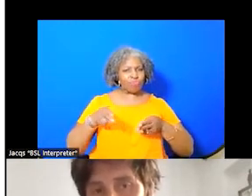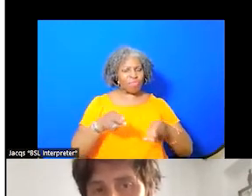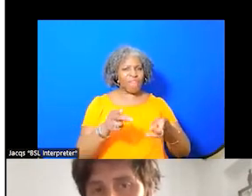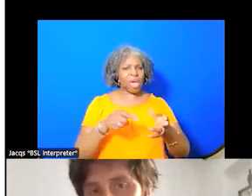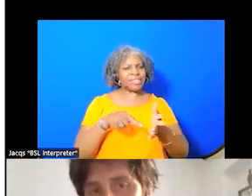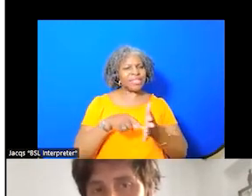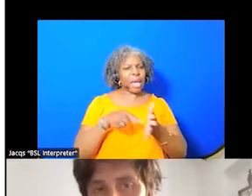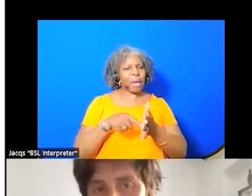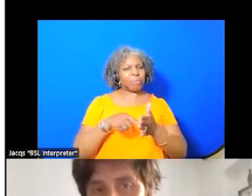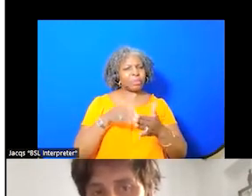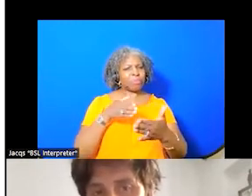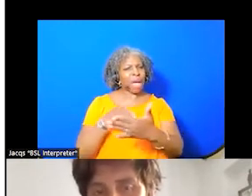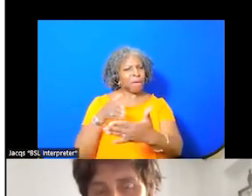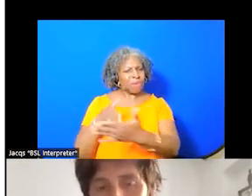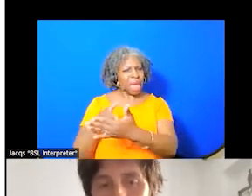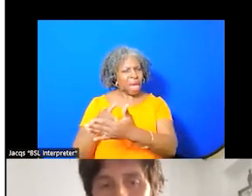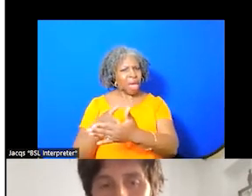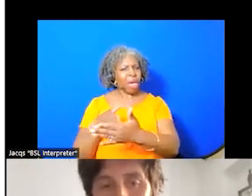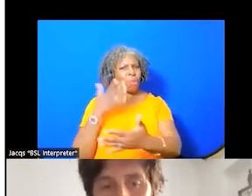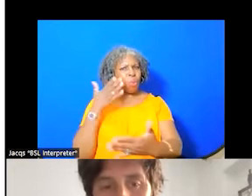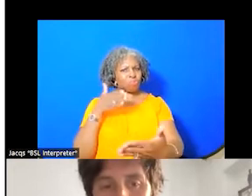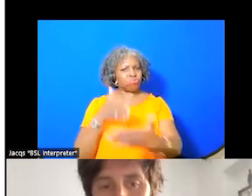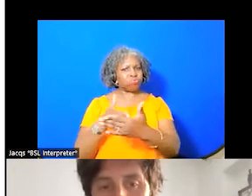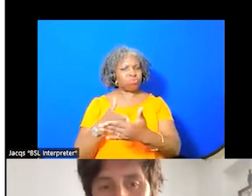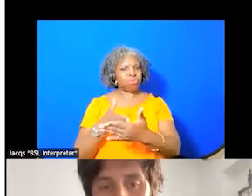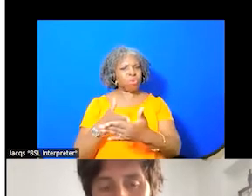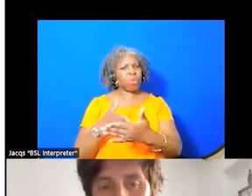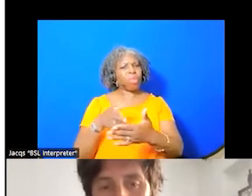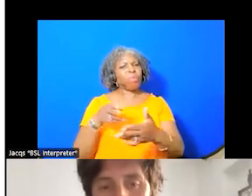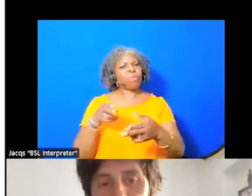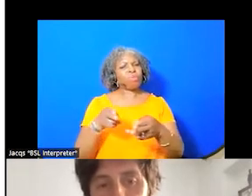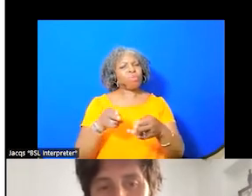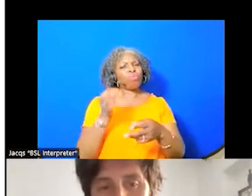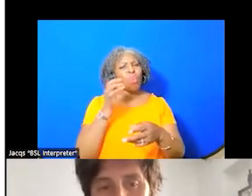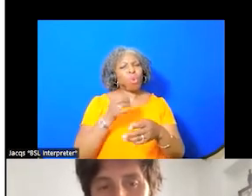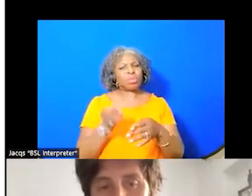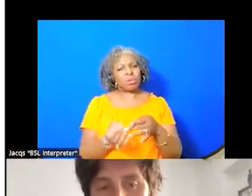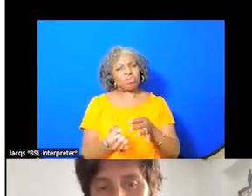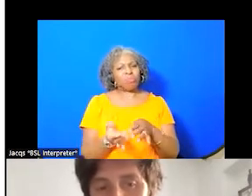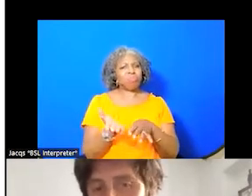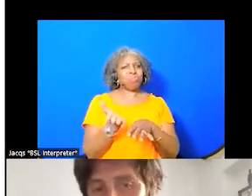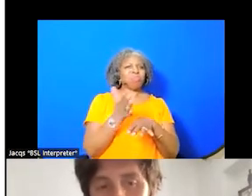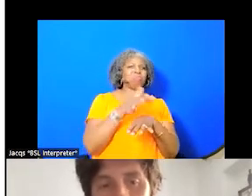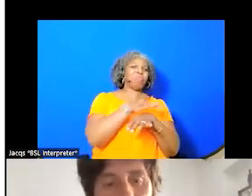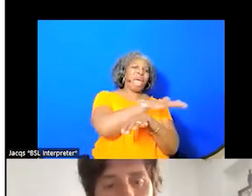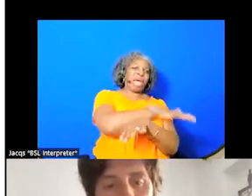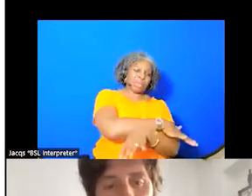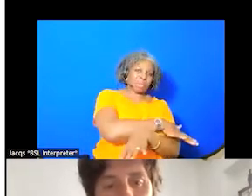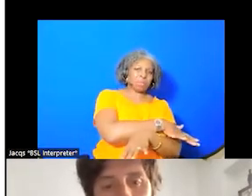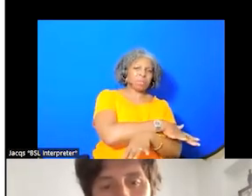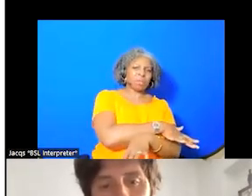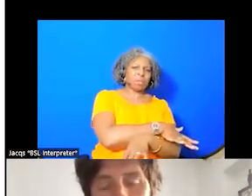rebounds back down the river and creates further erosion to the to the seafront on the island.